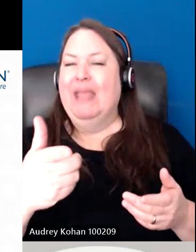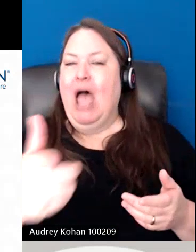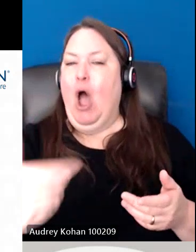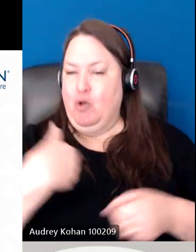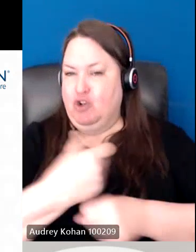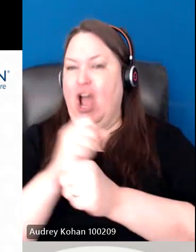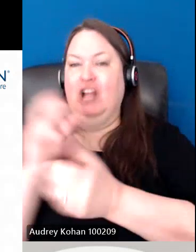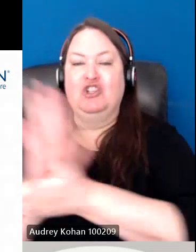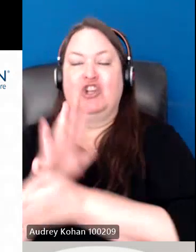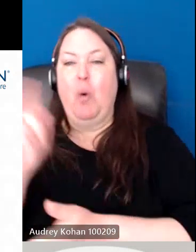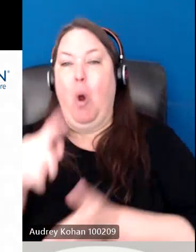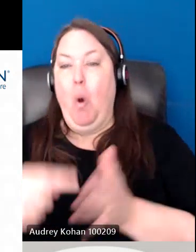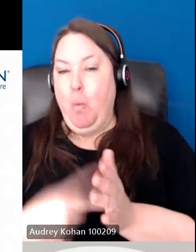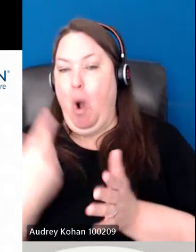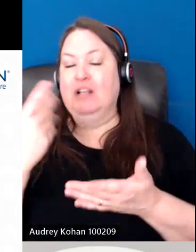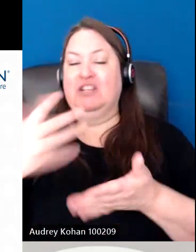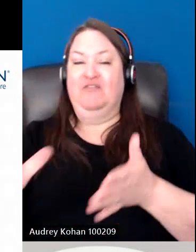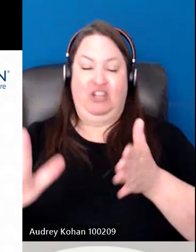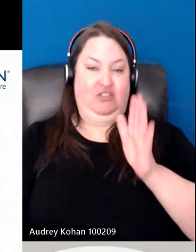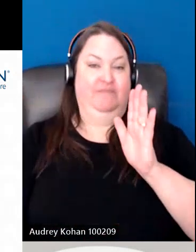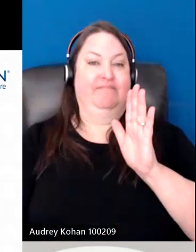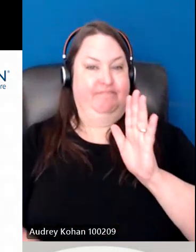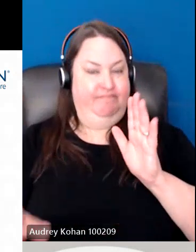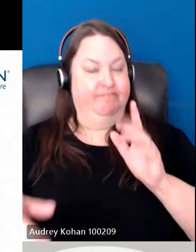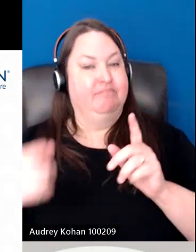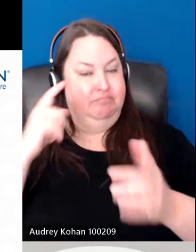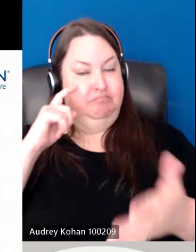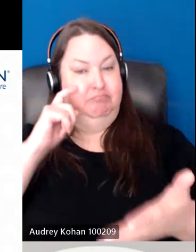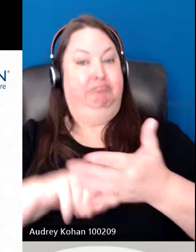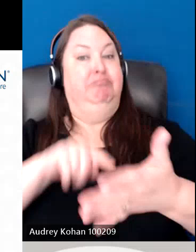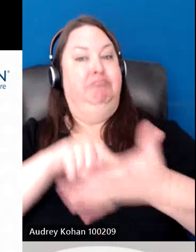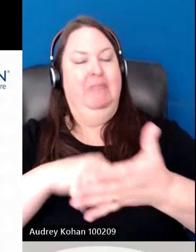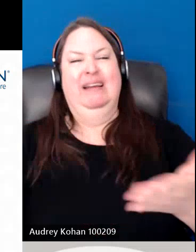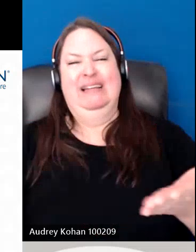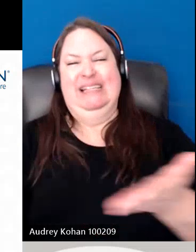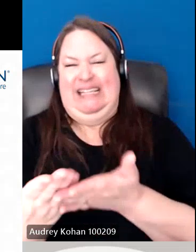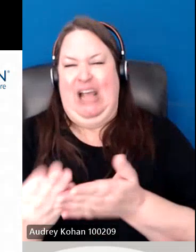where once this was identified this would go with the patient chart to every single department and